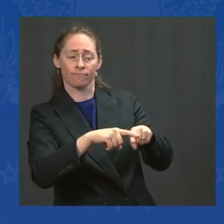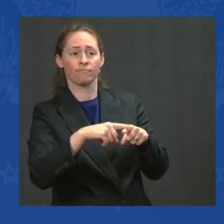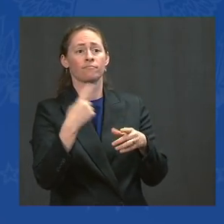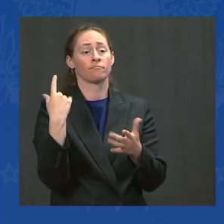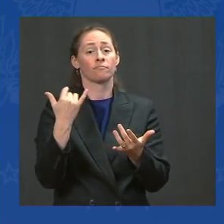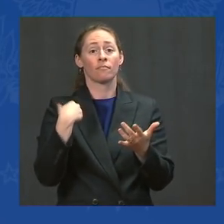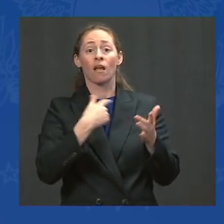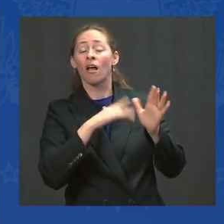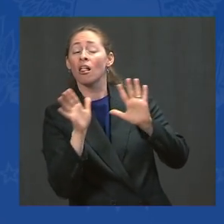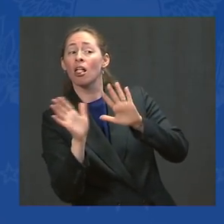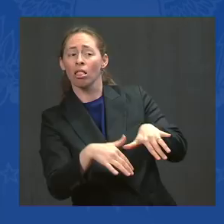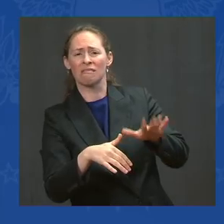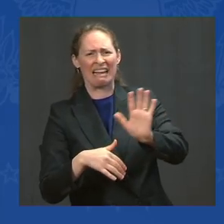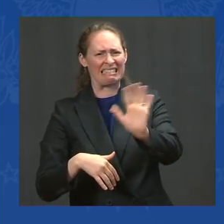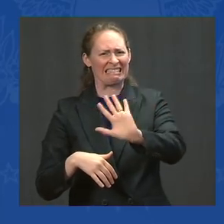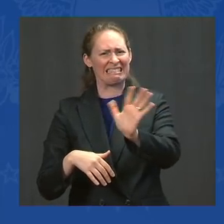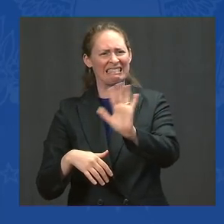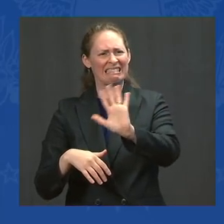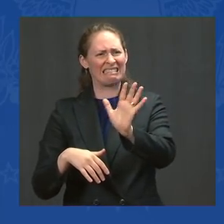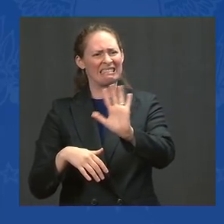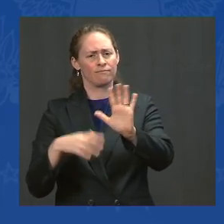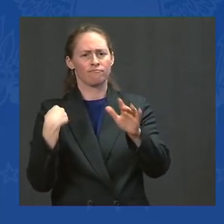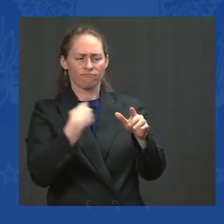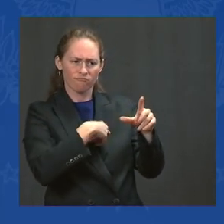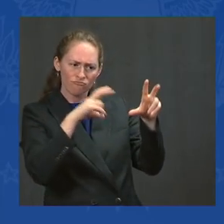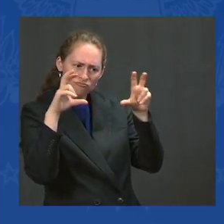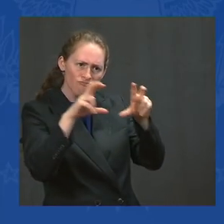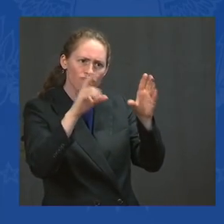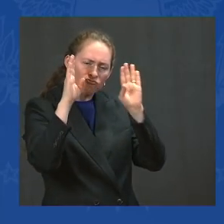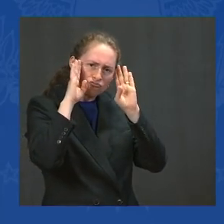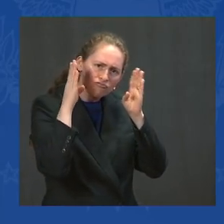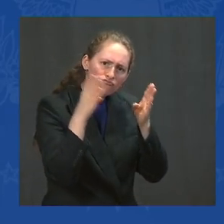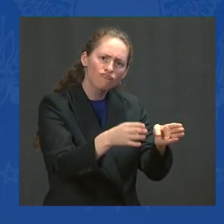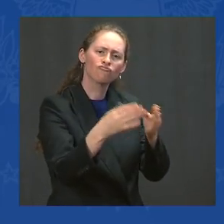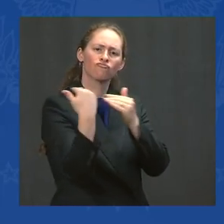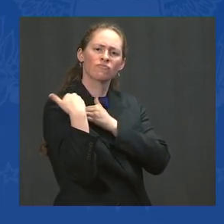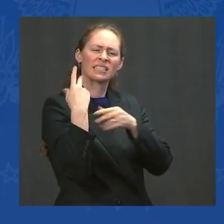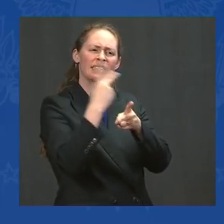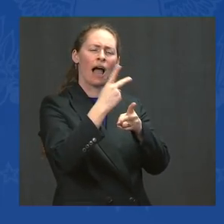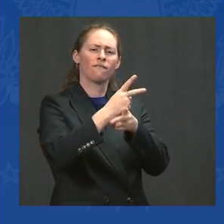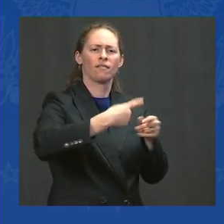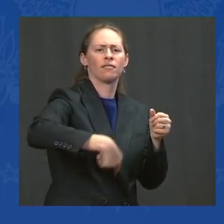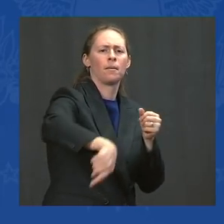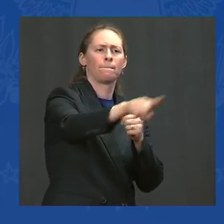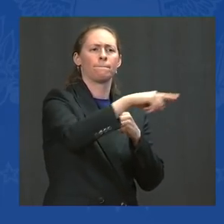And we're going to pay for them responsibly as well, by ensuring that our largest corporations